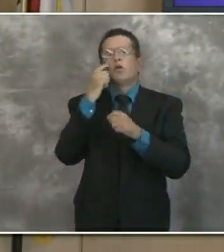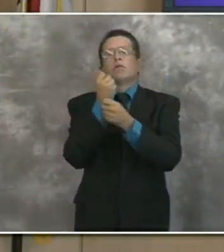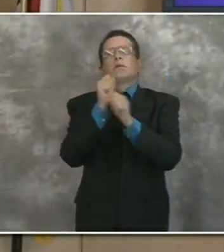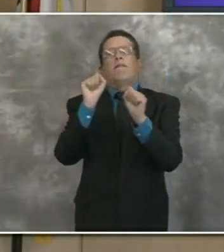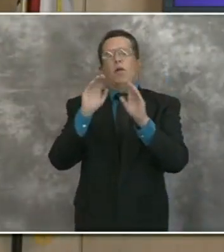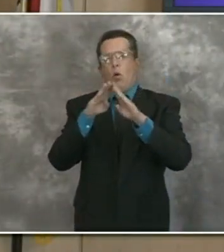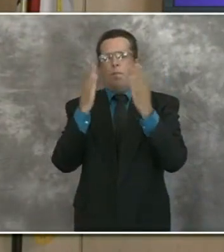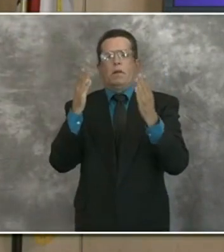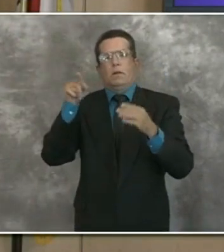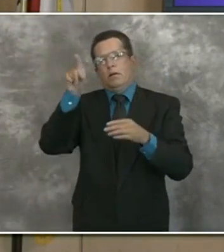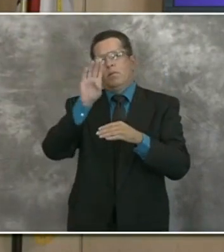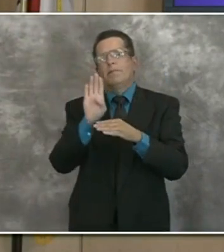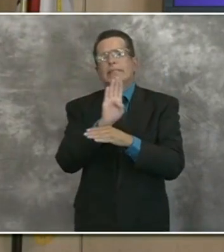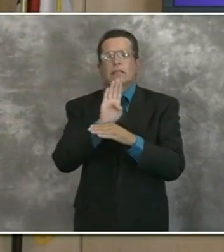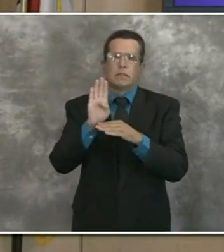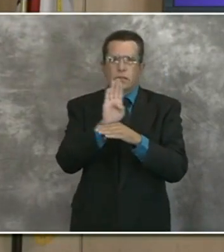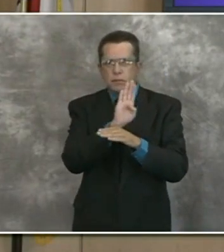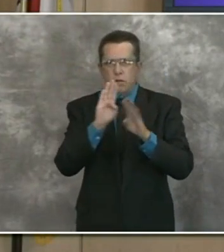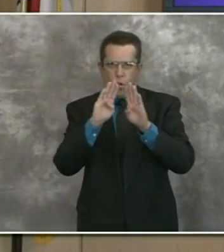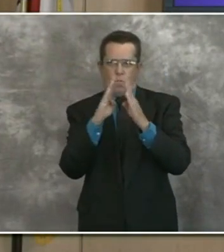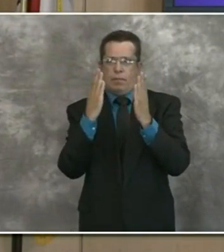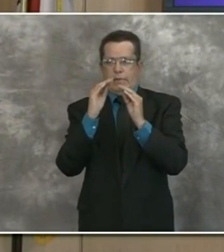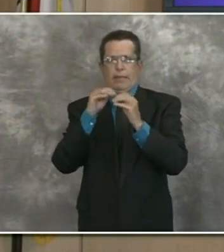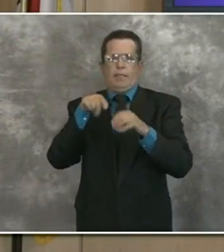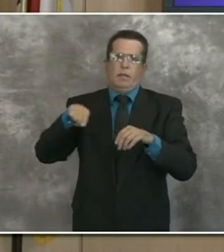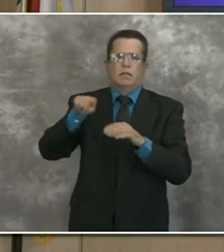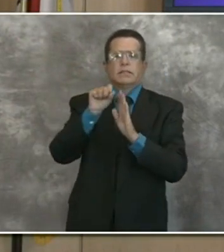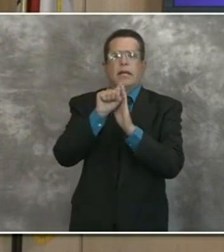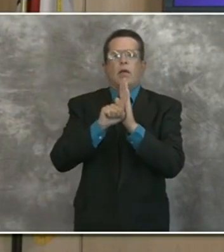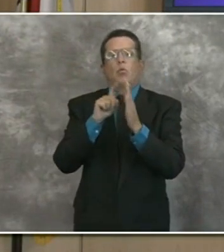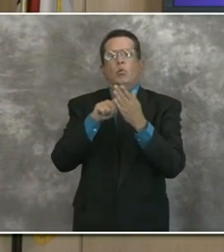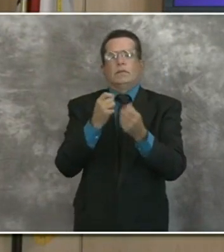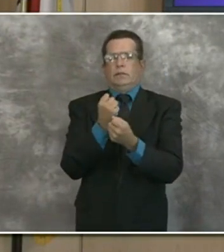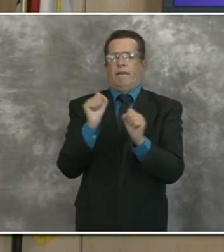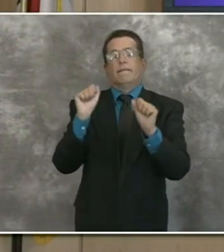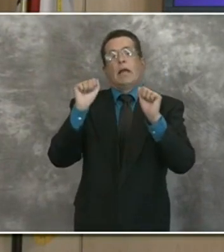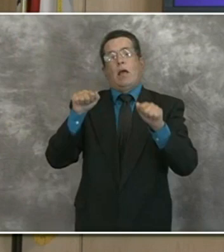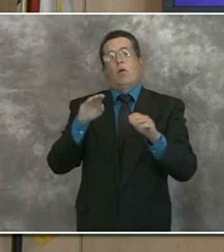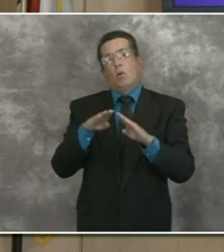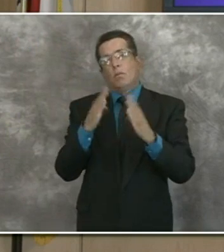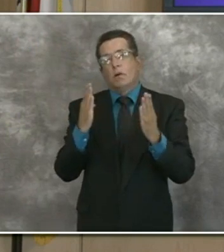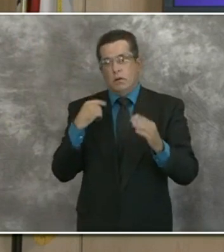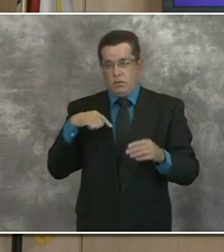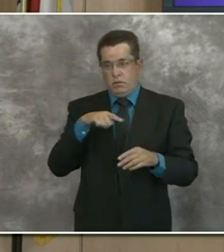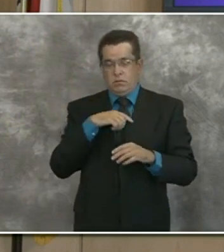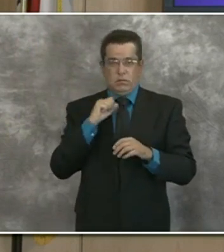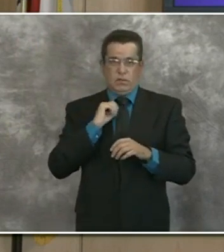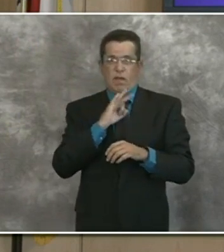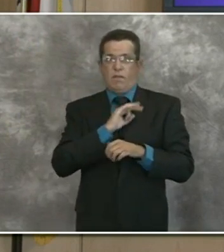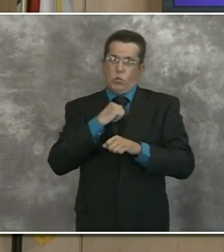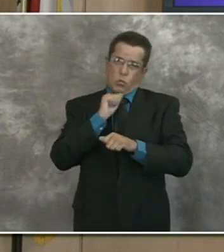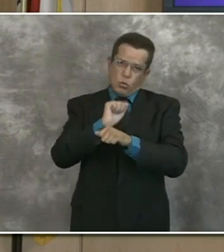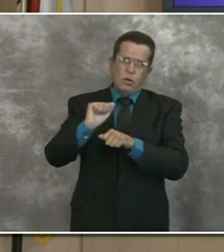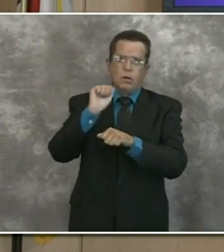MARIA ARCEGA DUNN THIS IS A FOX 5 NEWS SPECIAL REPORT, HAPPENING RIGHT NOW SAN DIEGO COUNTY LEADERS NOW PROVIDING